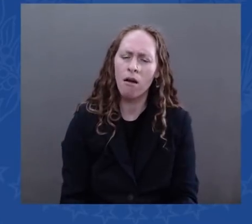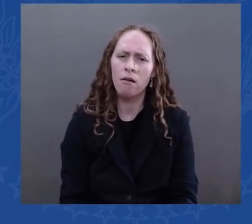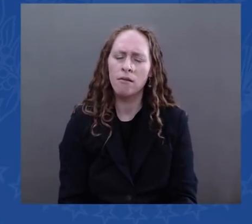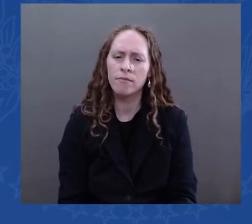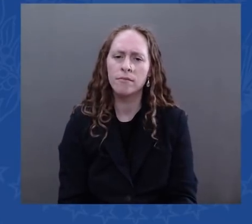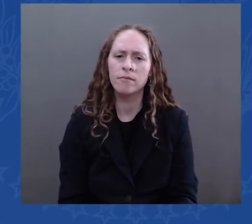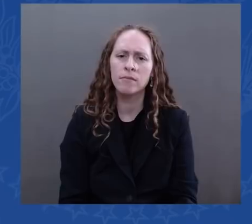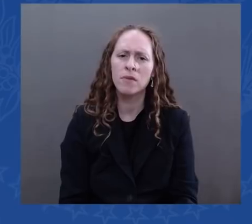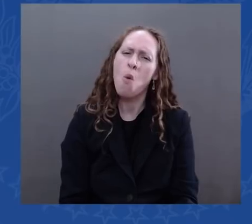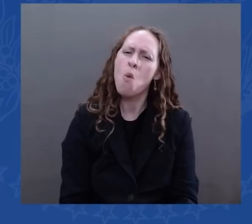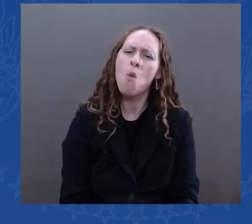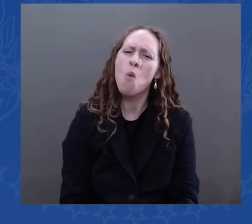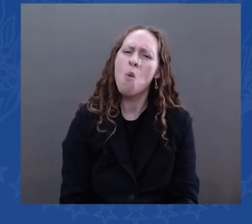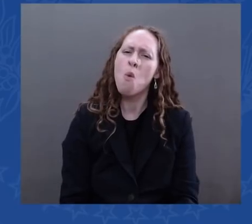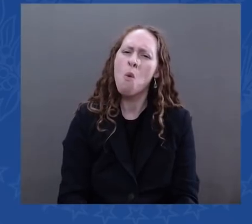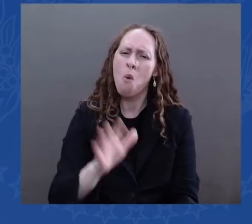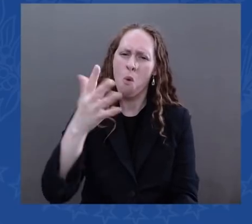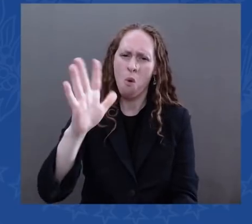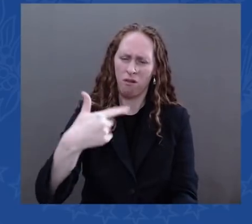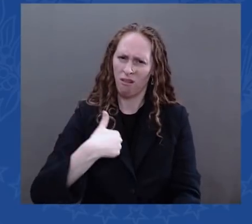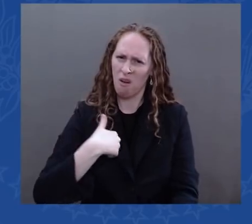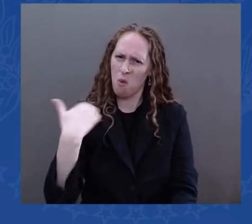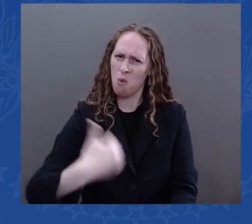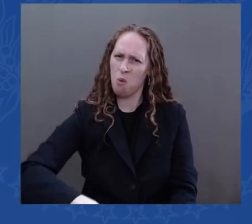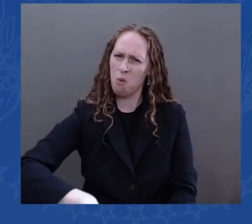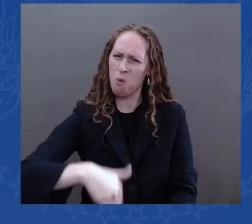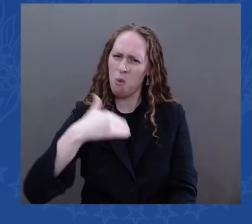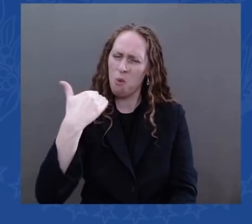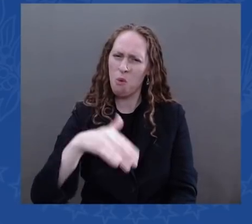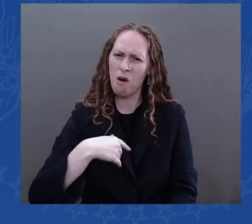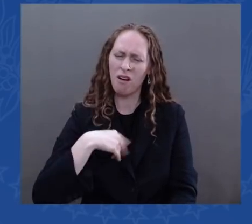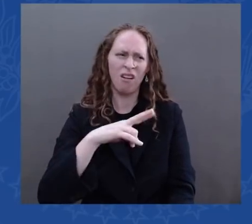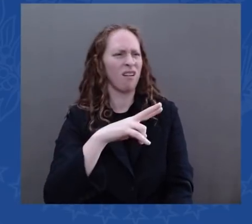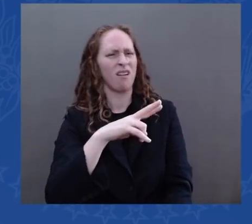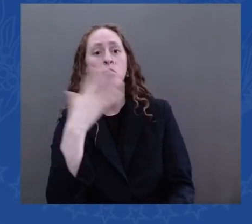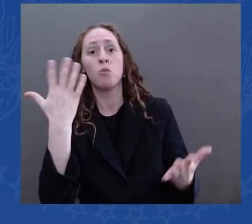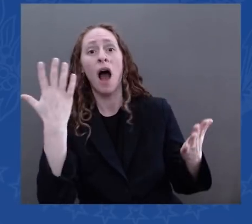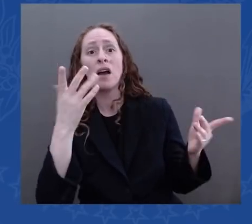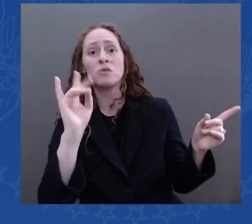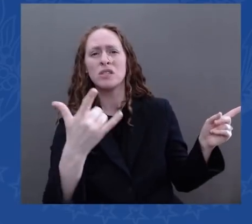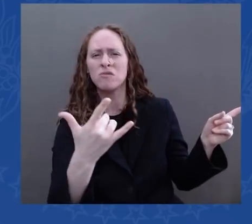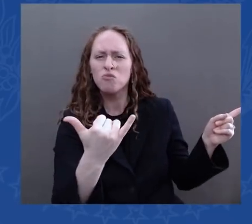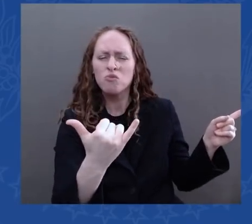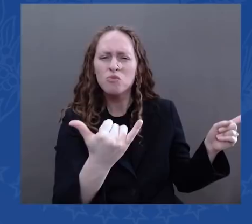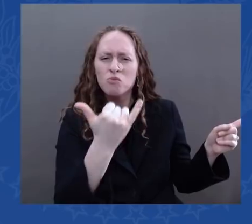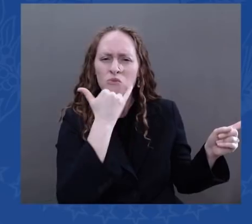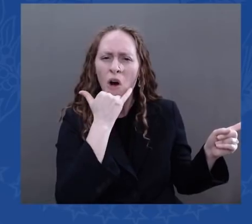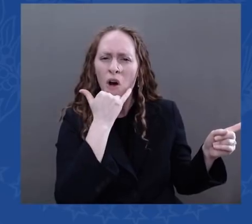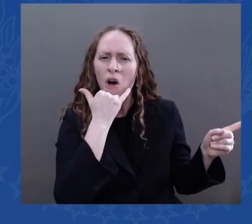and the actions of this man -- just -- just the brutality of it. Half the children in Ukraine.